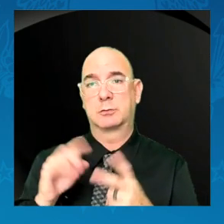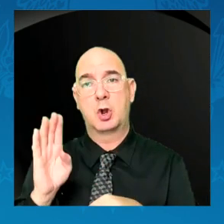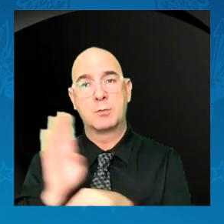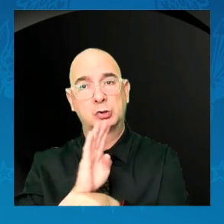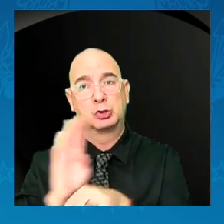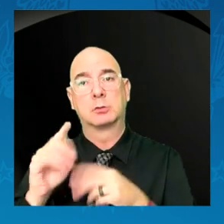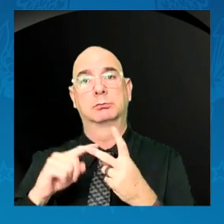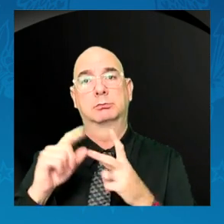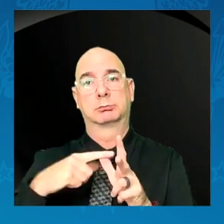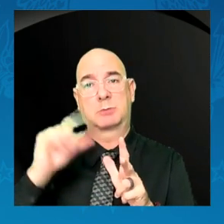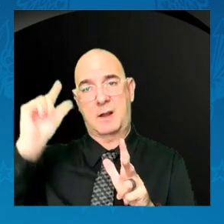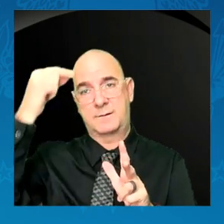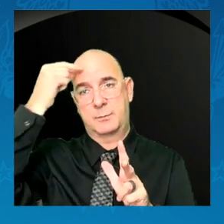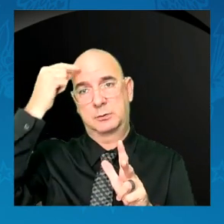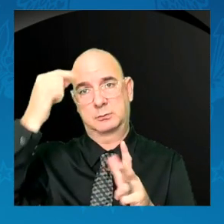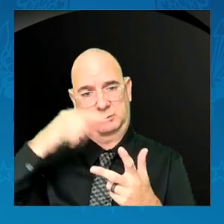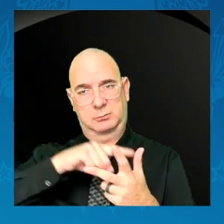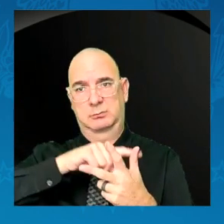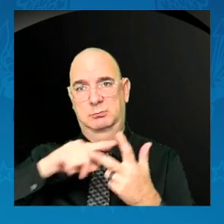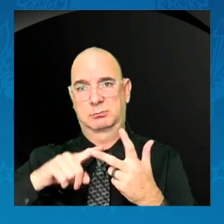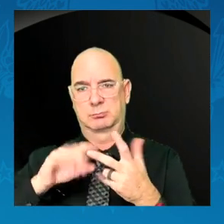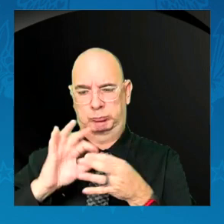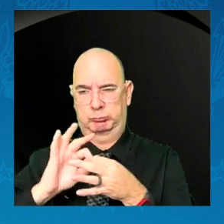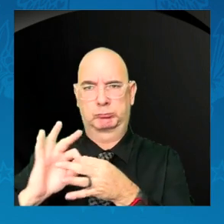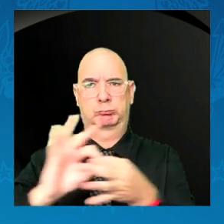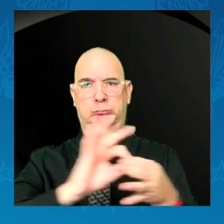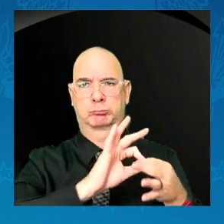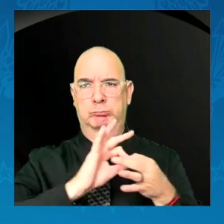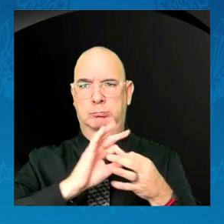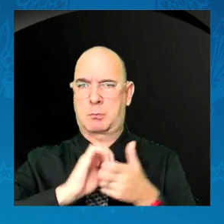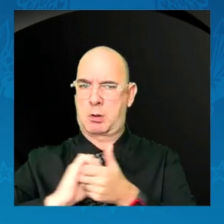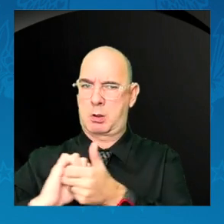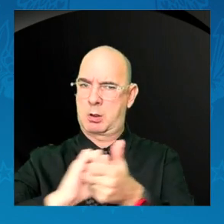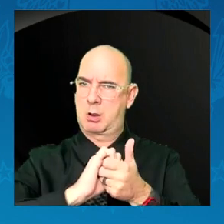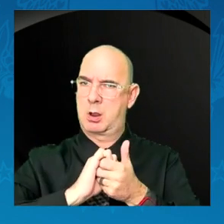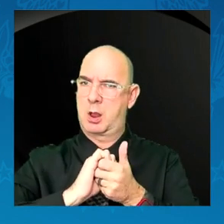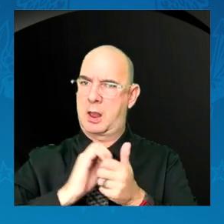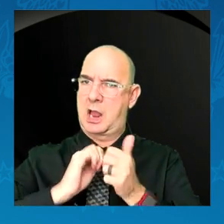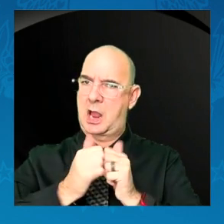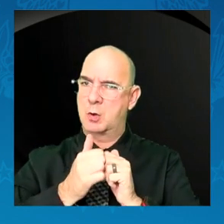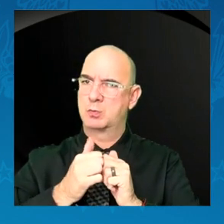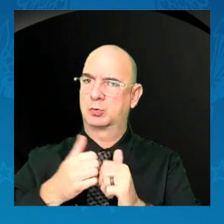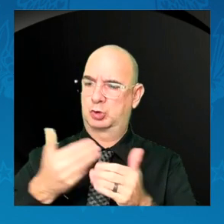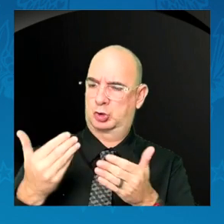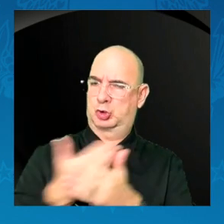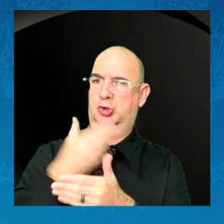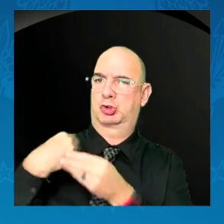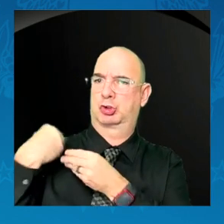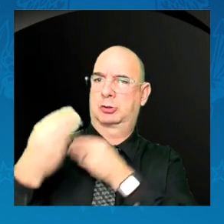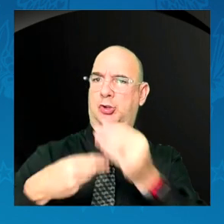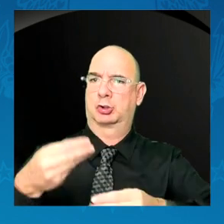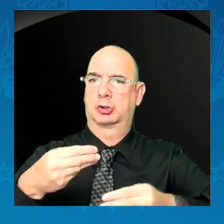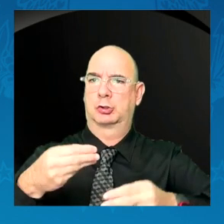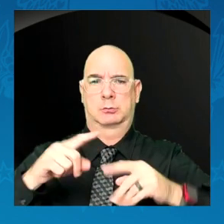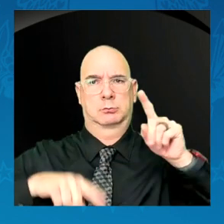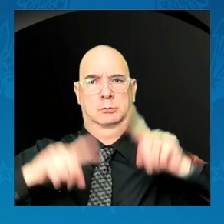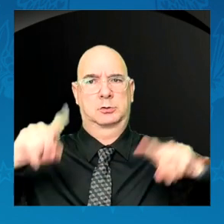that is about recruiting a new generation of diverse and talented folks